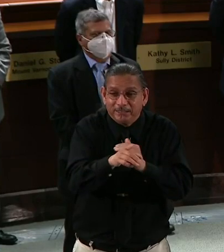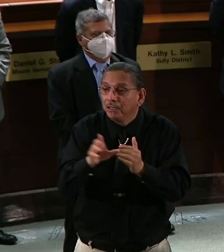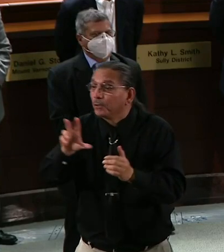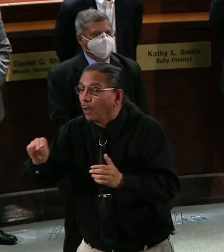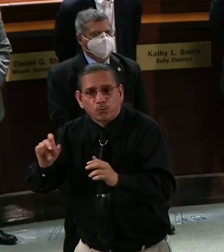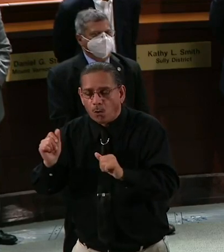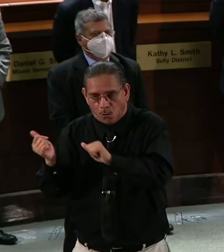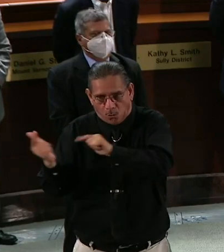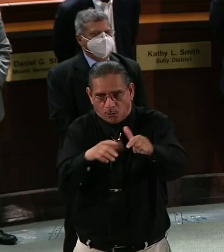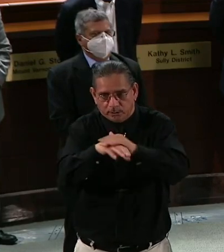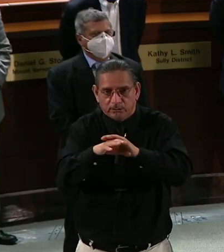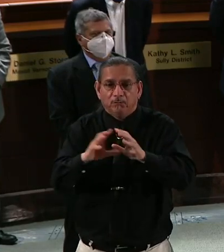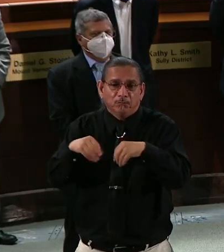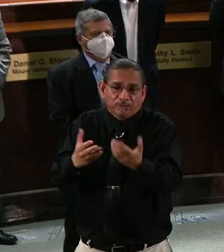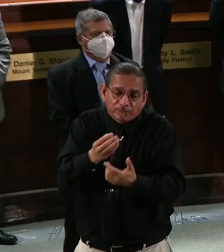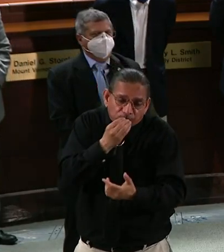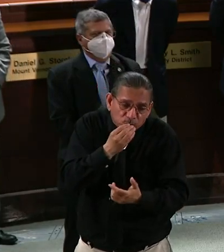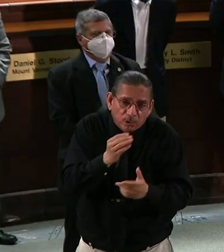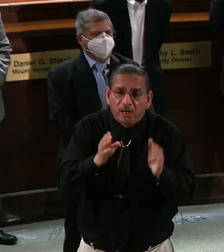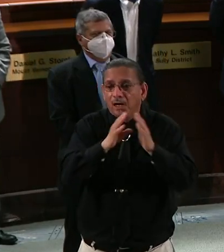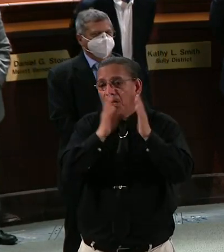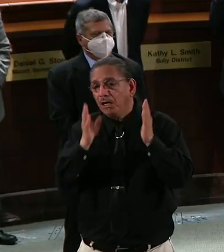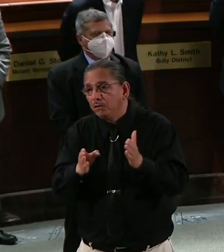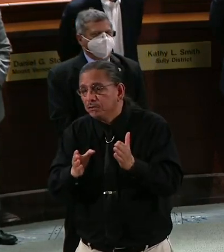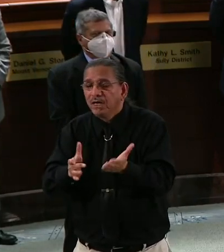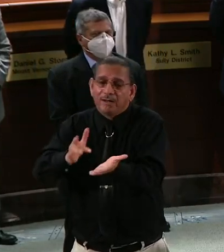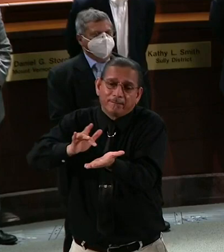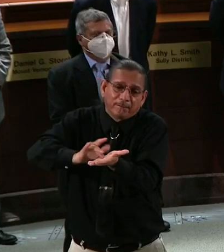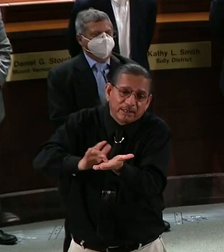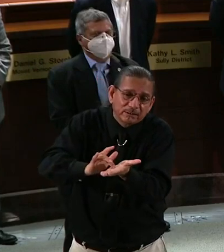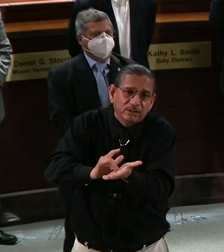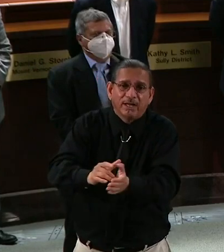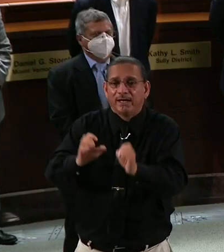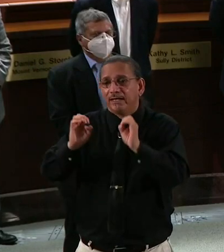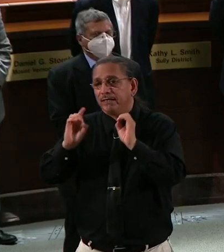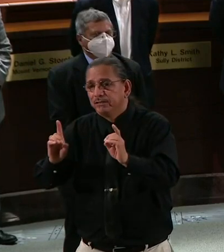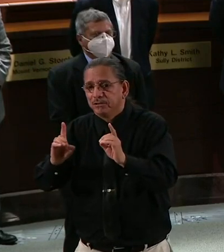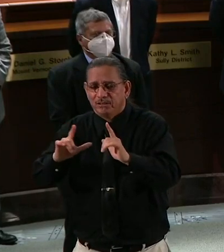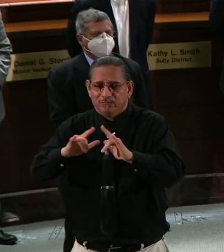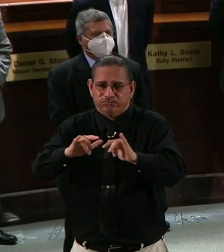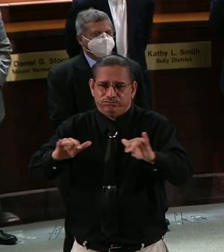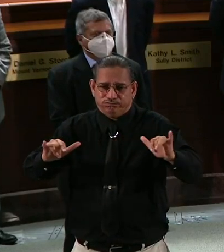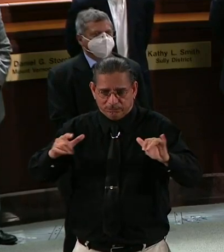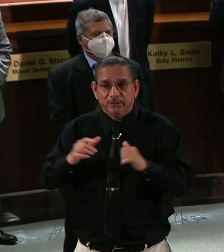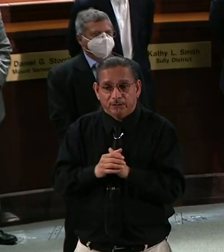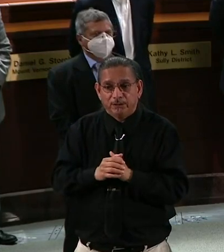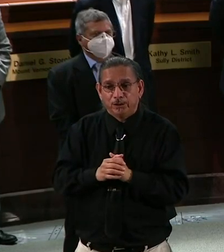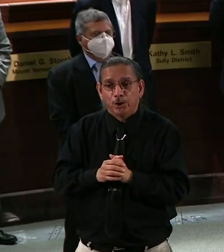SAID WE SHOULD SUPPORTING YOU. NO SURPRISE COME SENSE UNITY